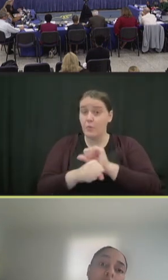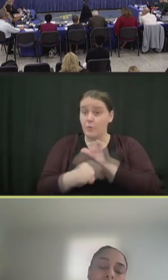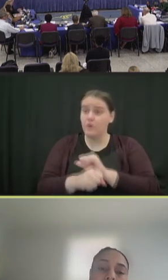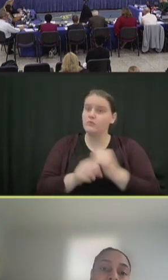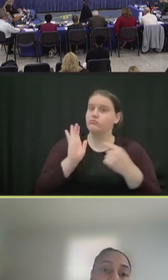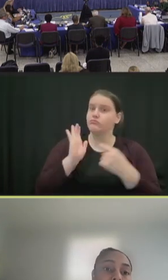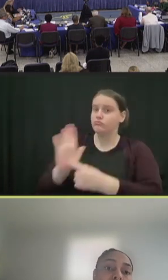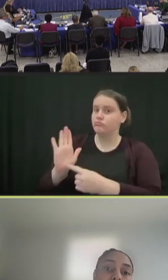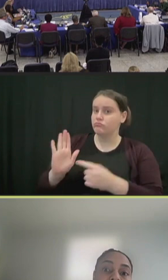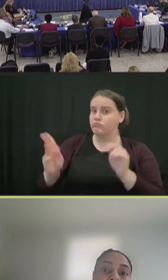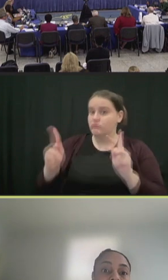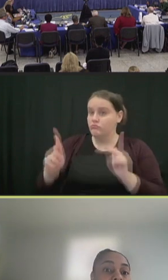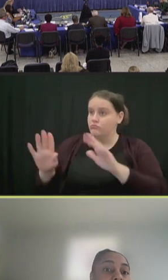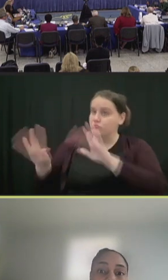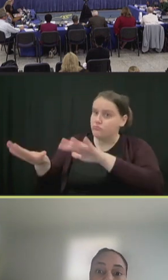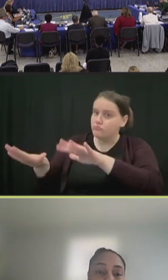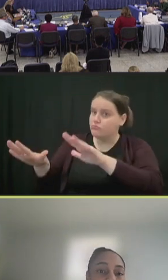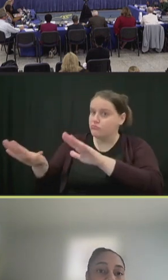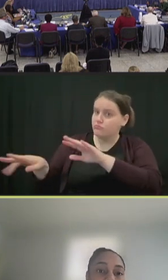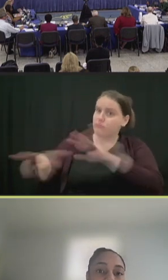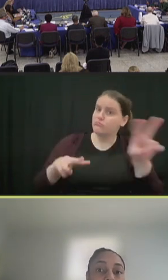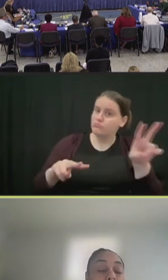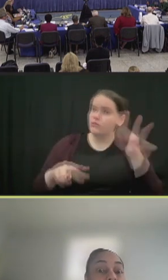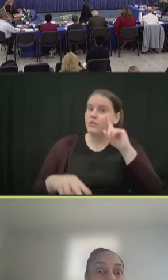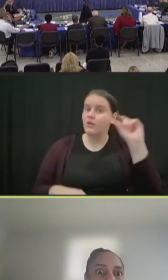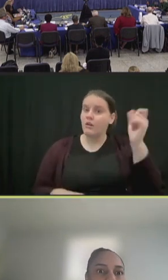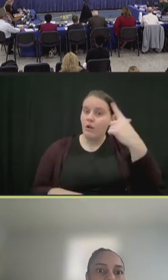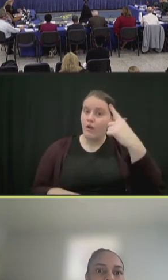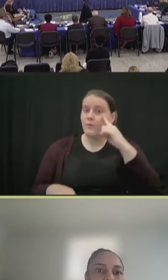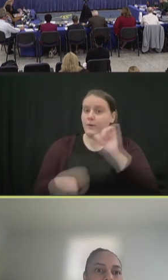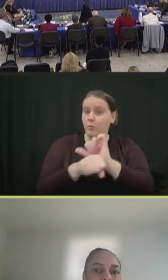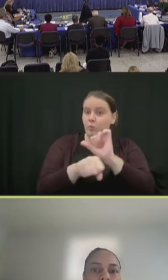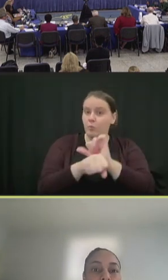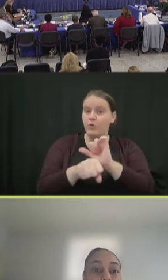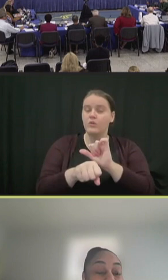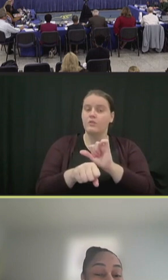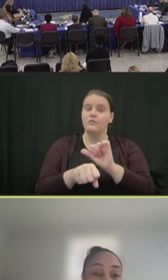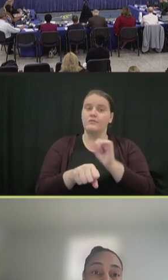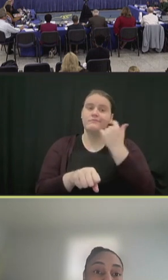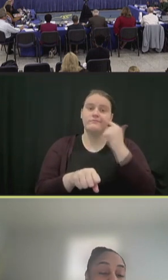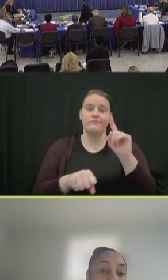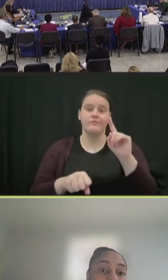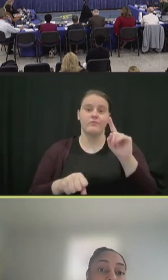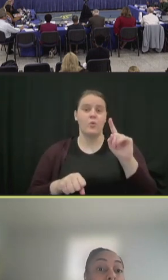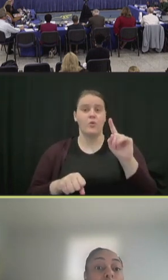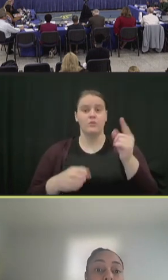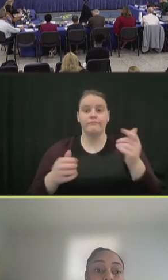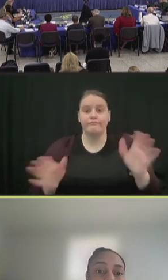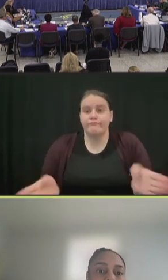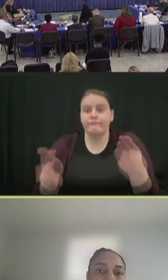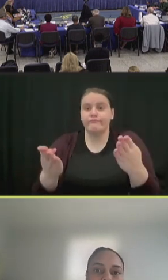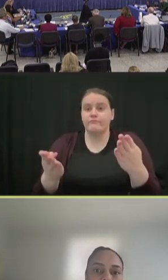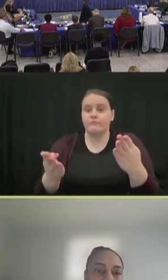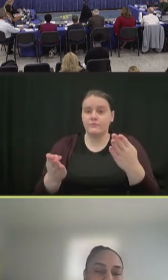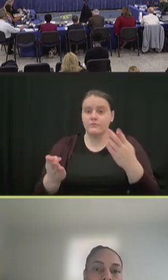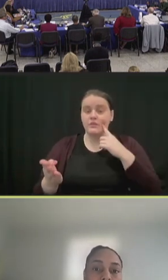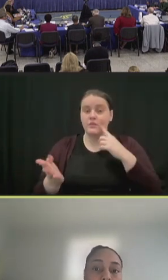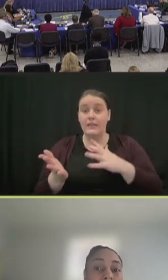government effort, right? This big effort to get as many vulnerable people vaccinated as possible.